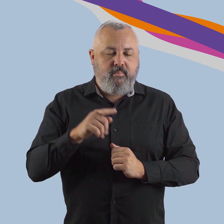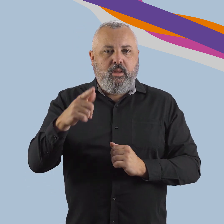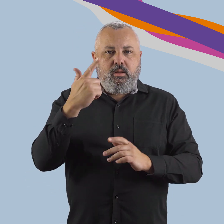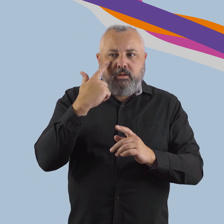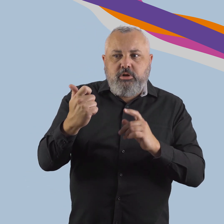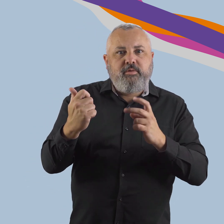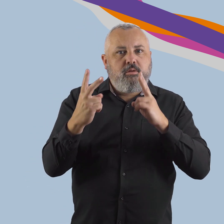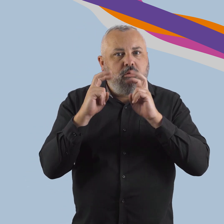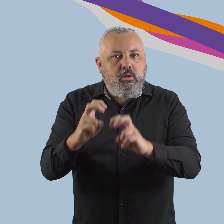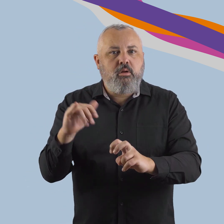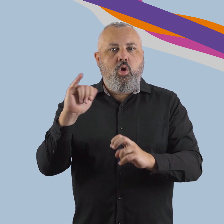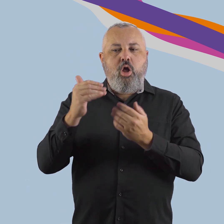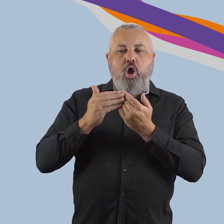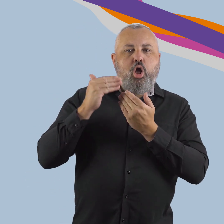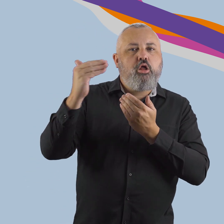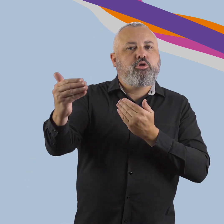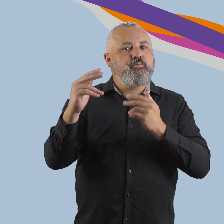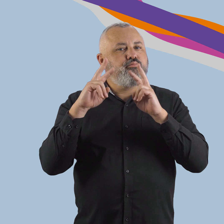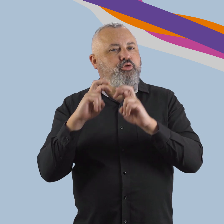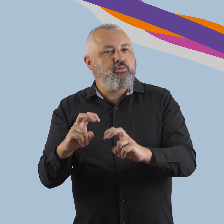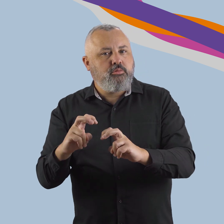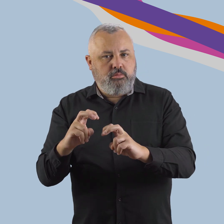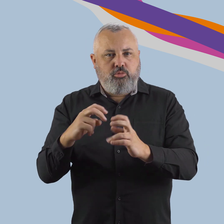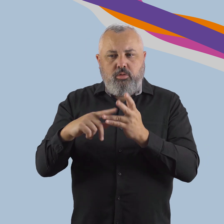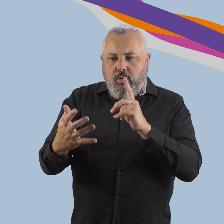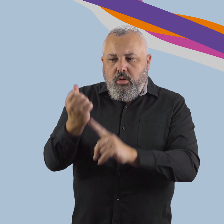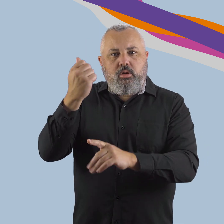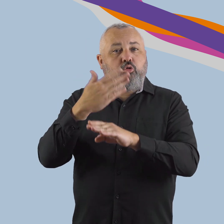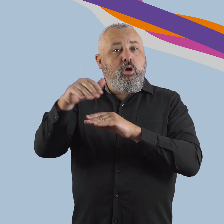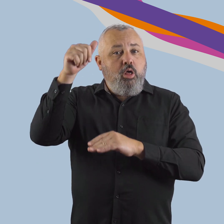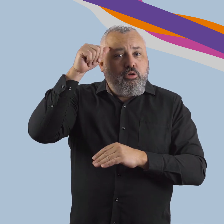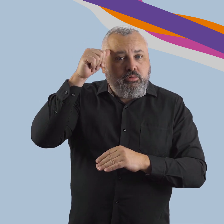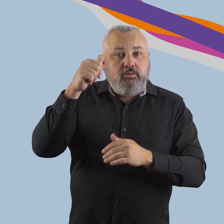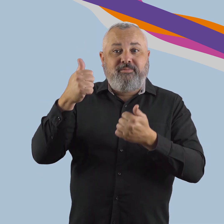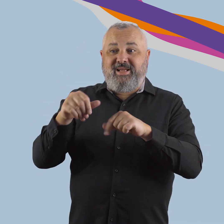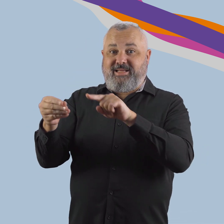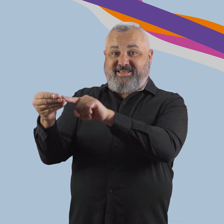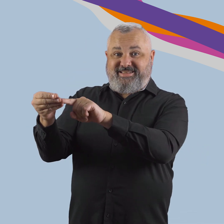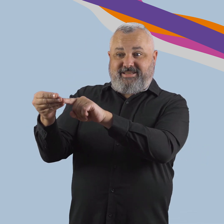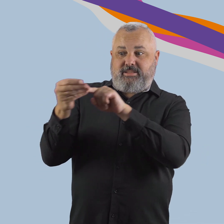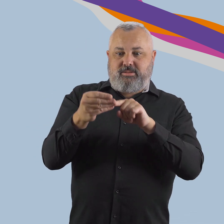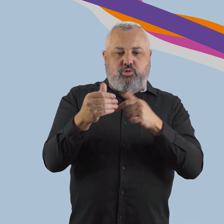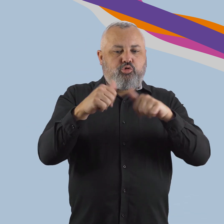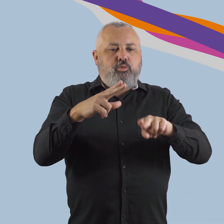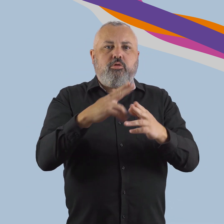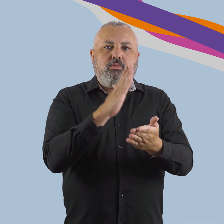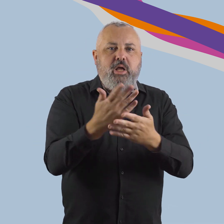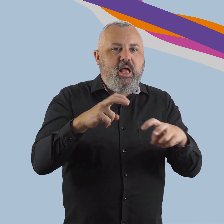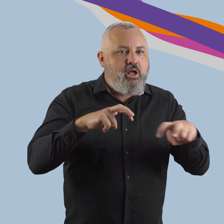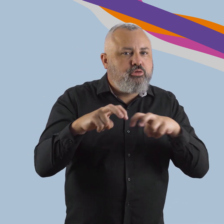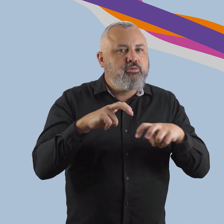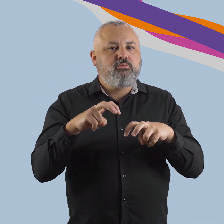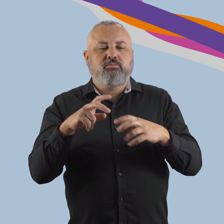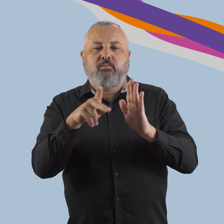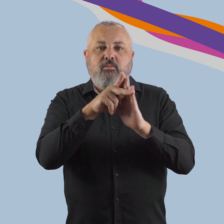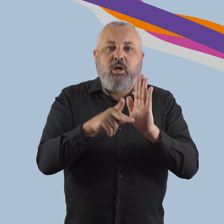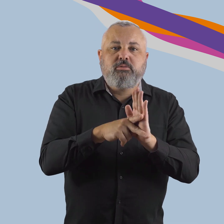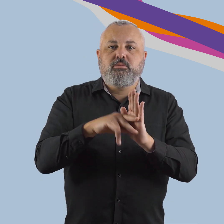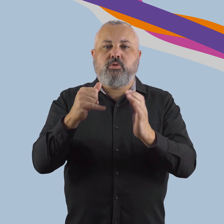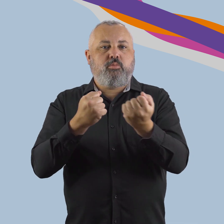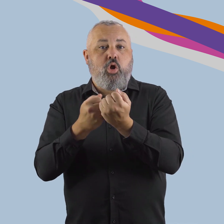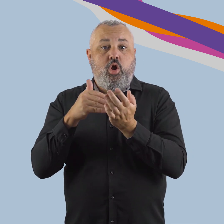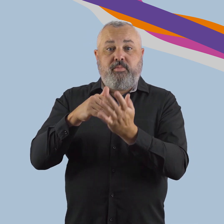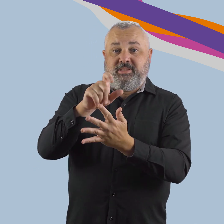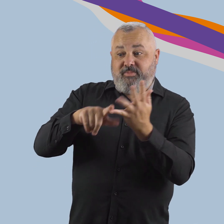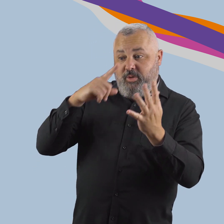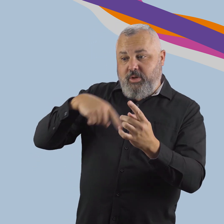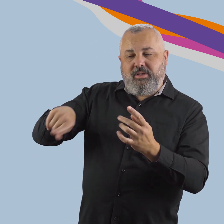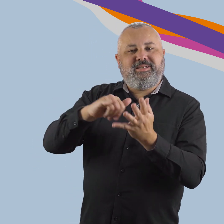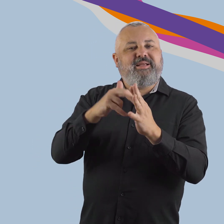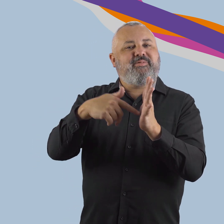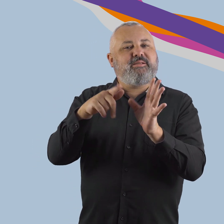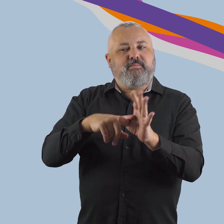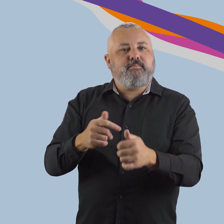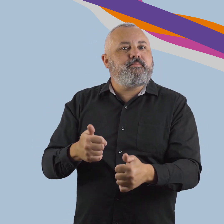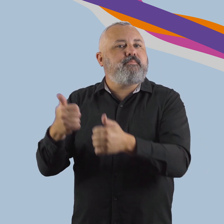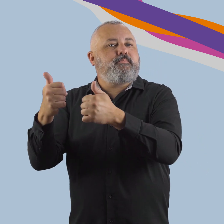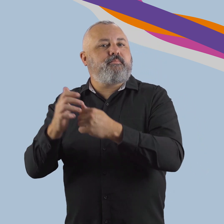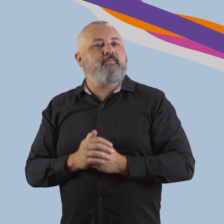Discovery or longer-term translational research projects that tackle issues or opportunities relevant to the safety of people with disability.